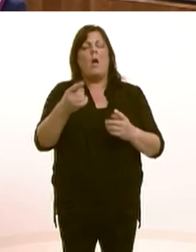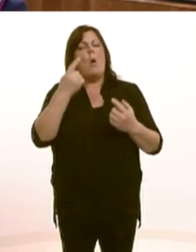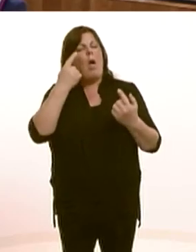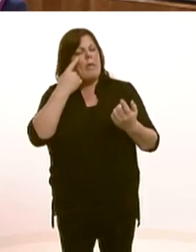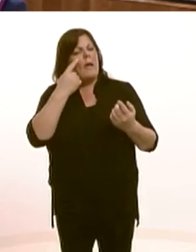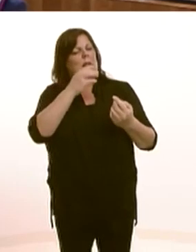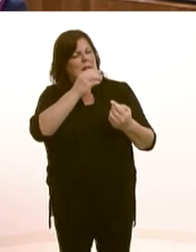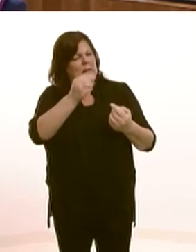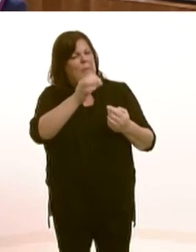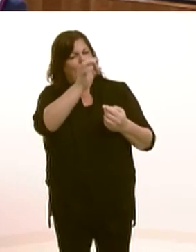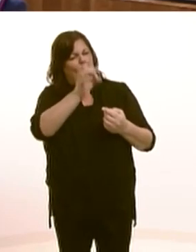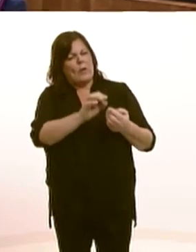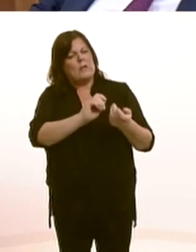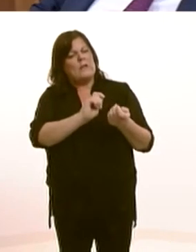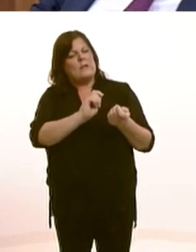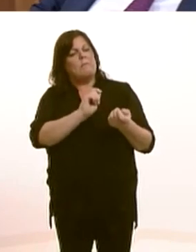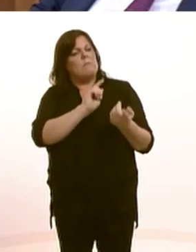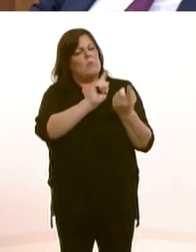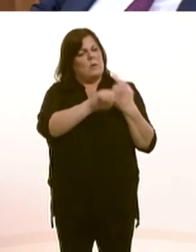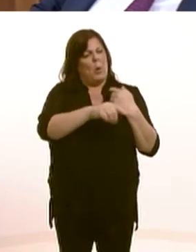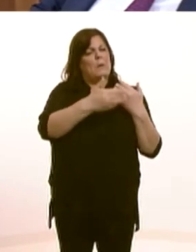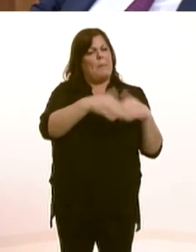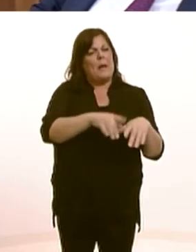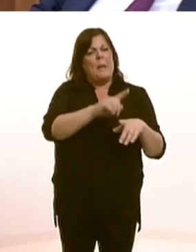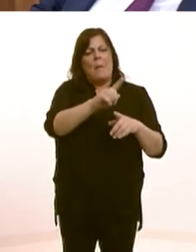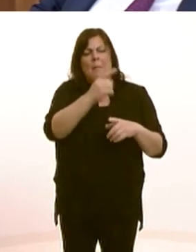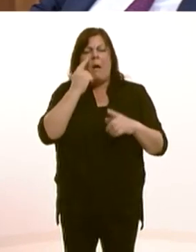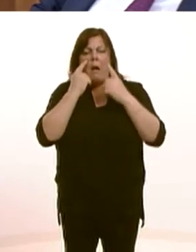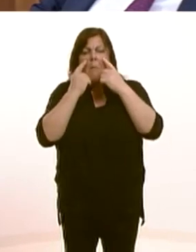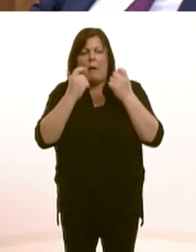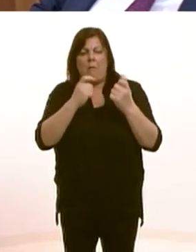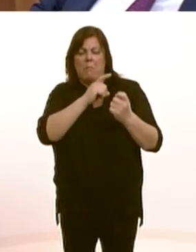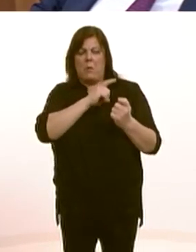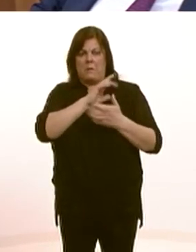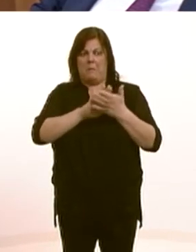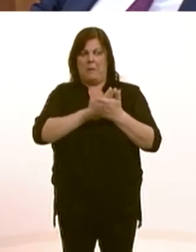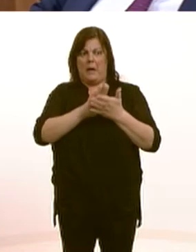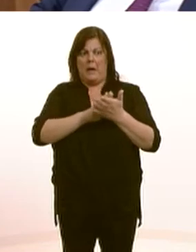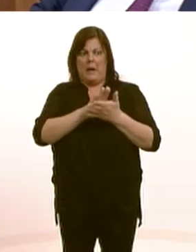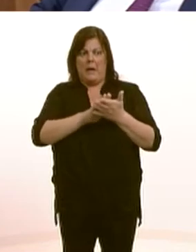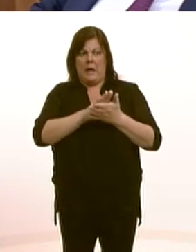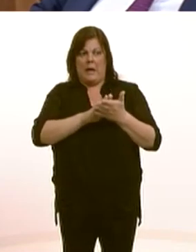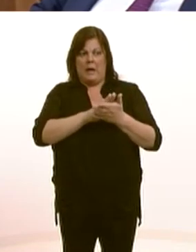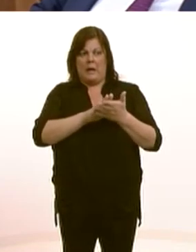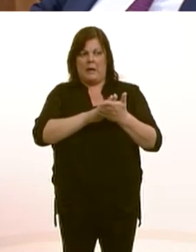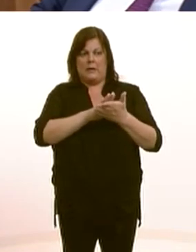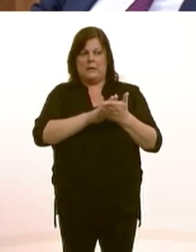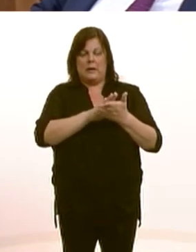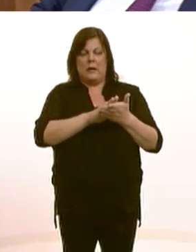about what she wishes for, because it would also mean that companies from Wales and the rest of the UK would be blocked from bidding for contracts in the much larger market of